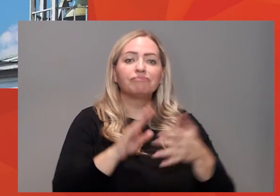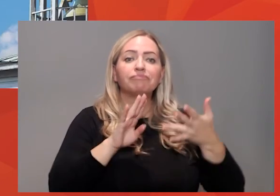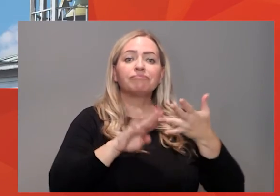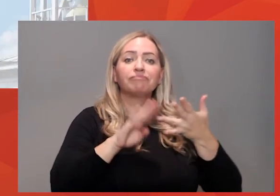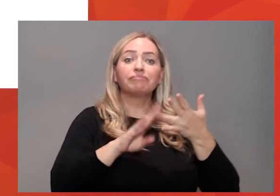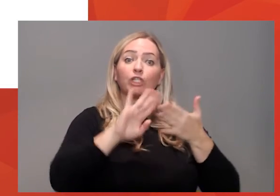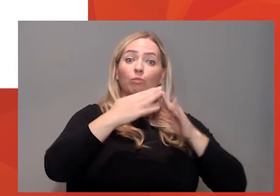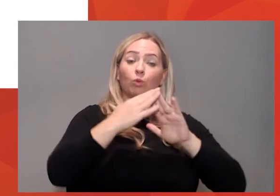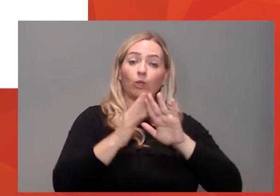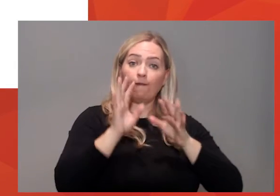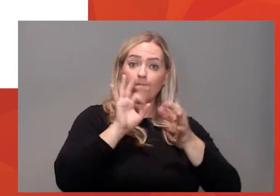Community Feedback.